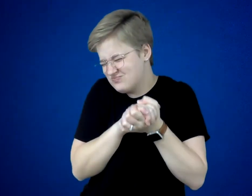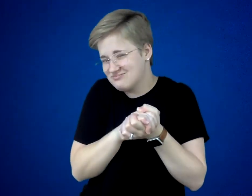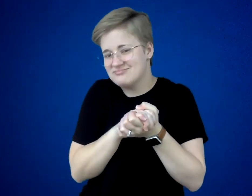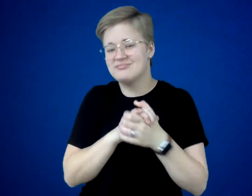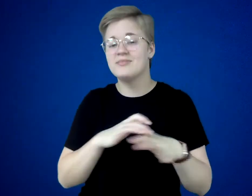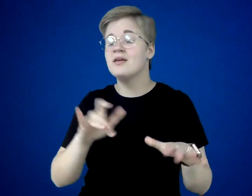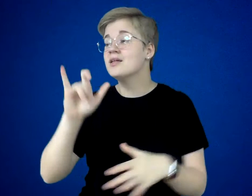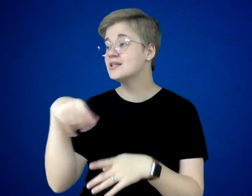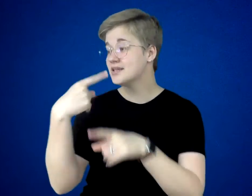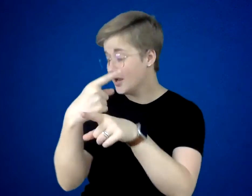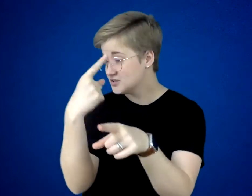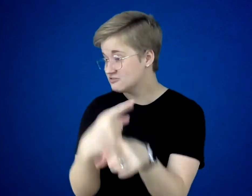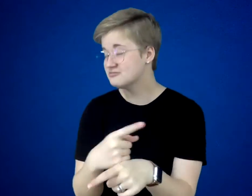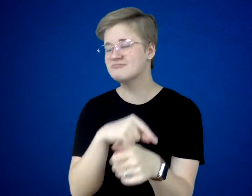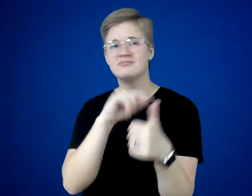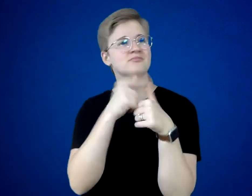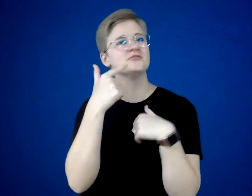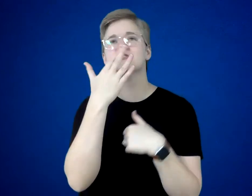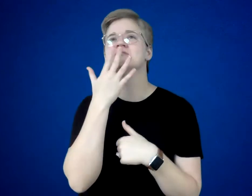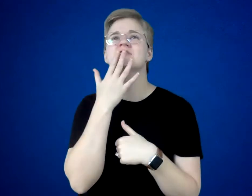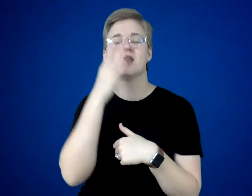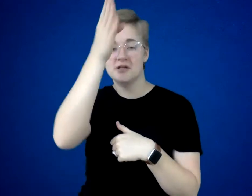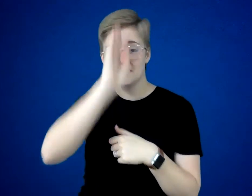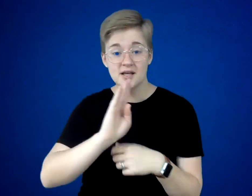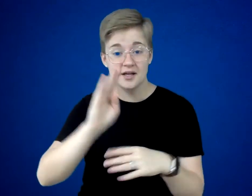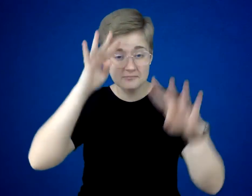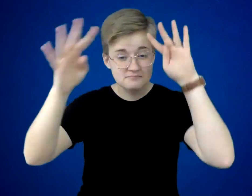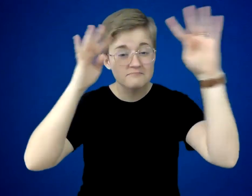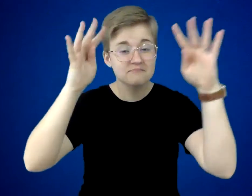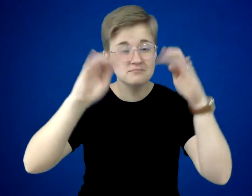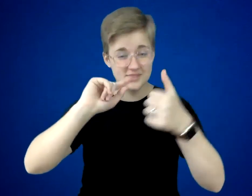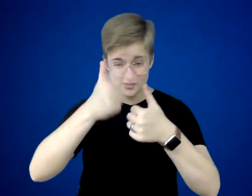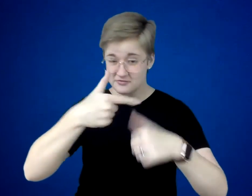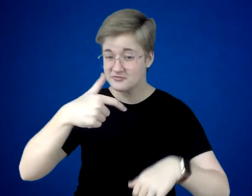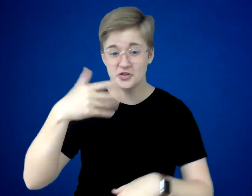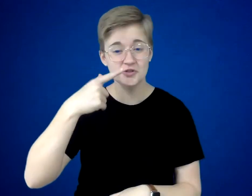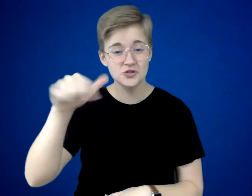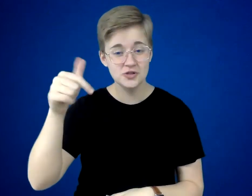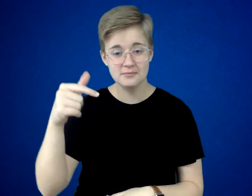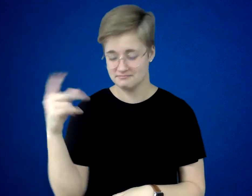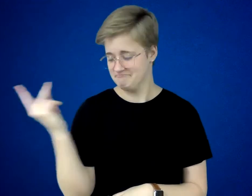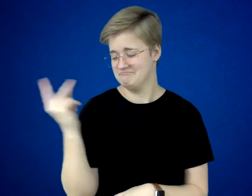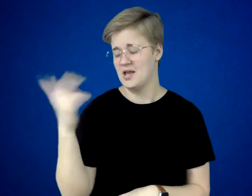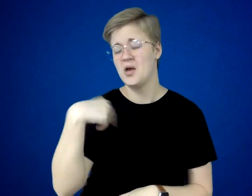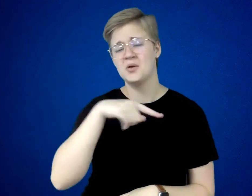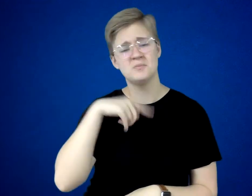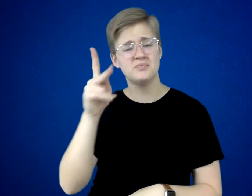“The first one God ever thought up. The first-ever green. You and me, we see the world the same.”